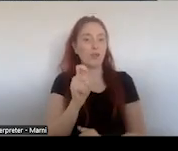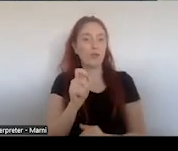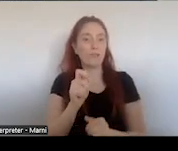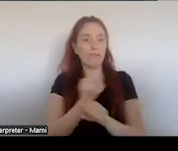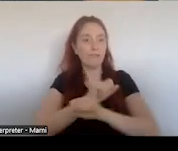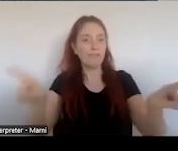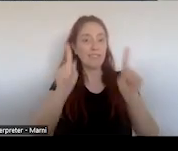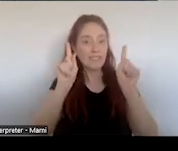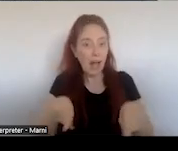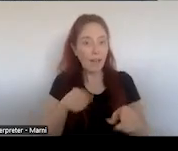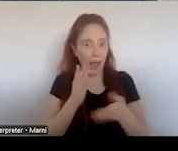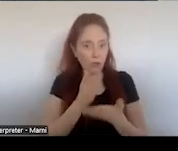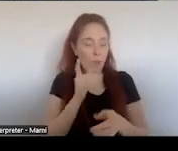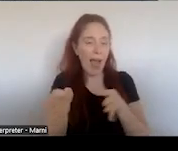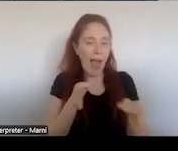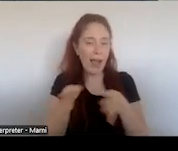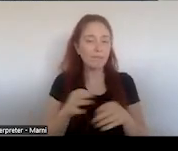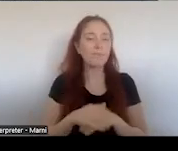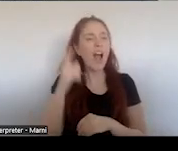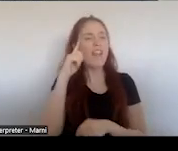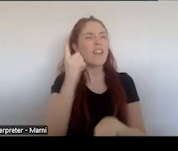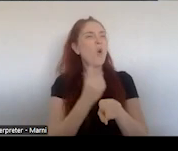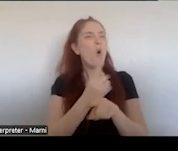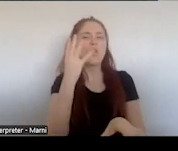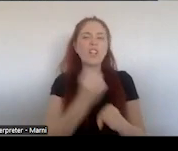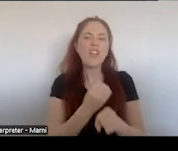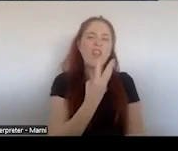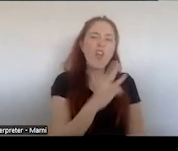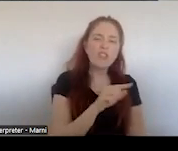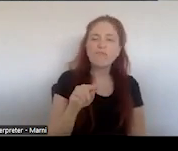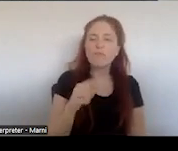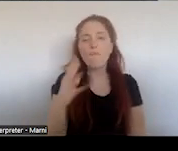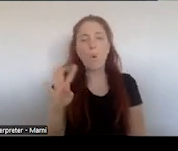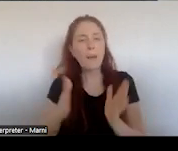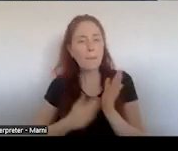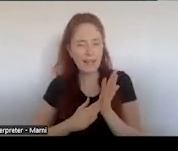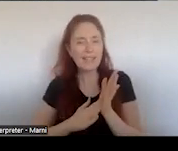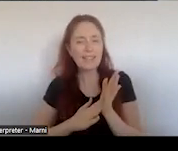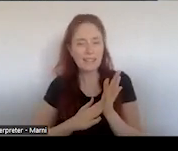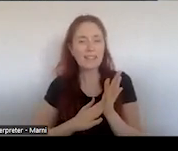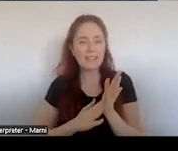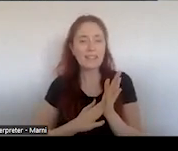We will be together for about 30-40 minutes, and please know that as we progress through 2025 all